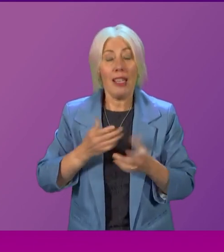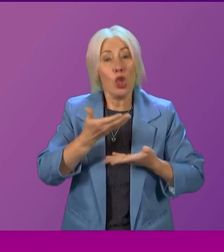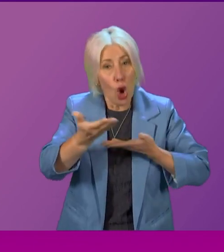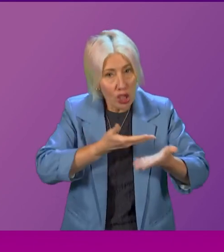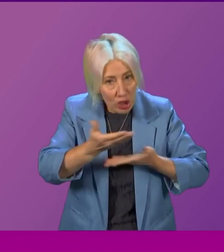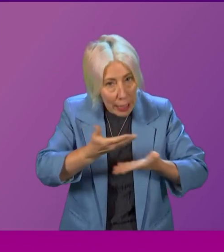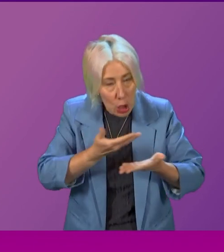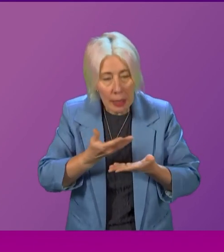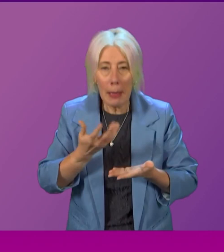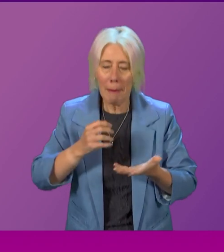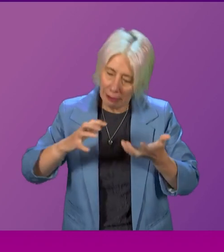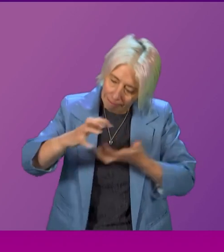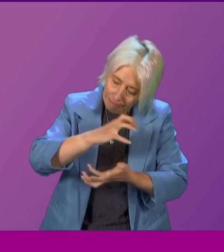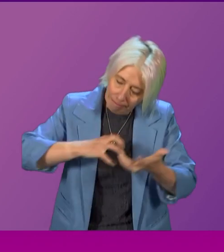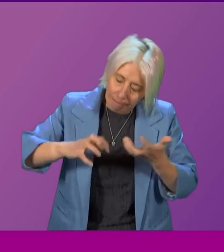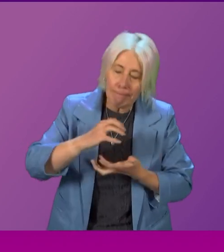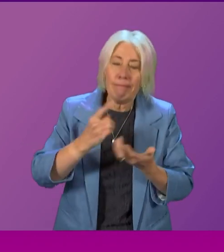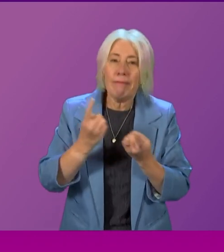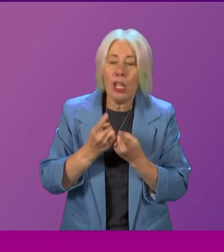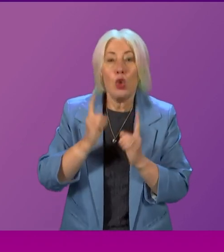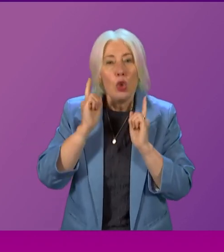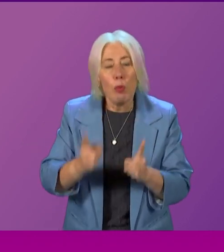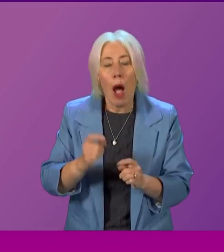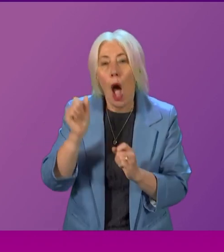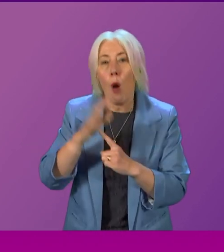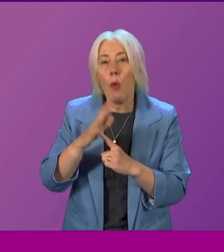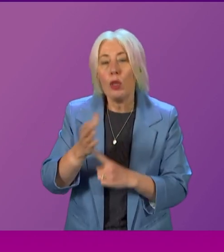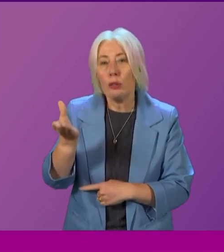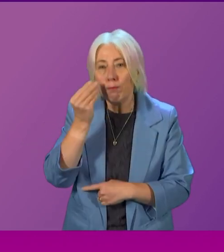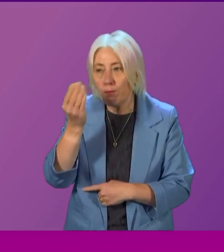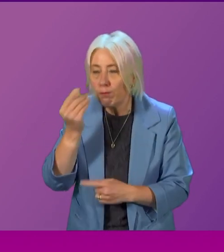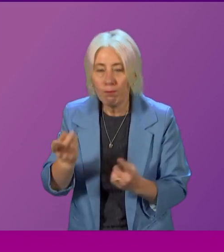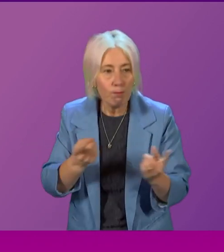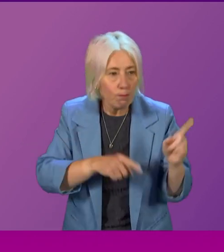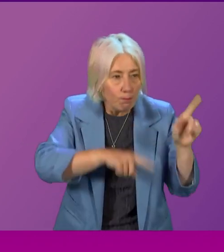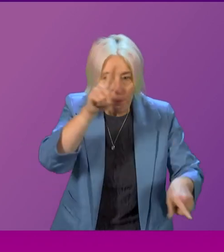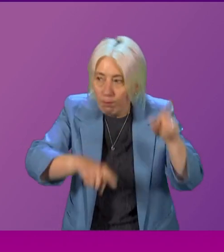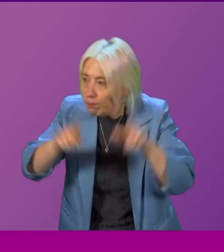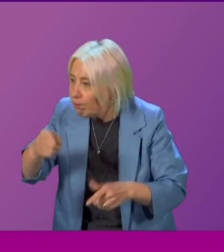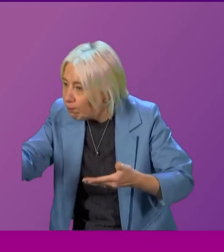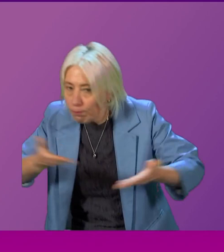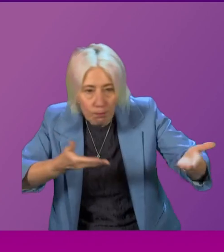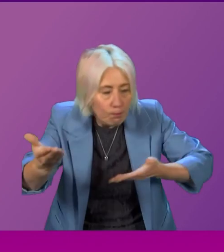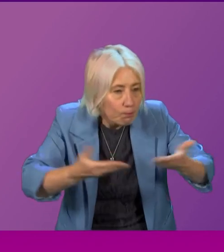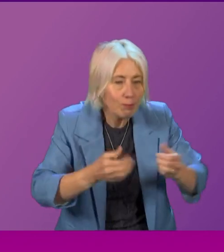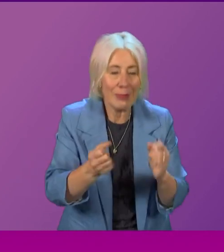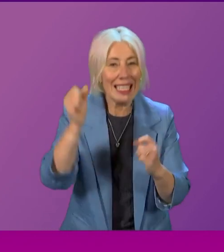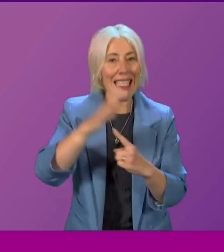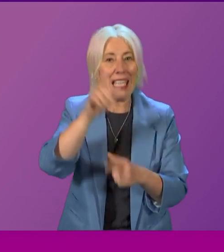Some complex issues are involved in it, but it is important that we listen to a wide range of people and, of course, key stakeholders, which we will do.